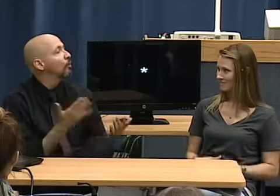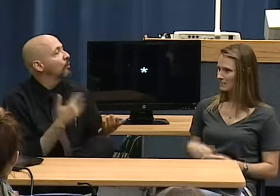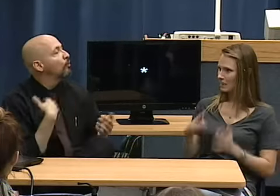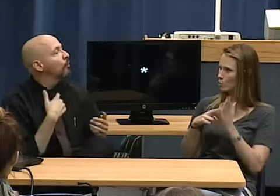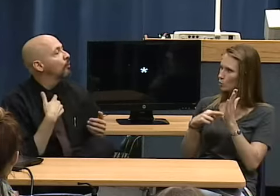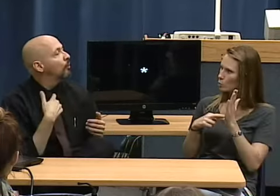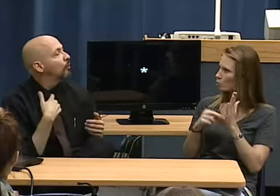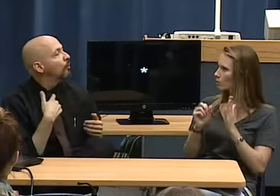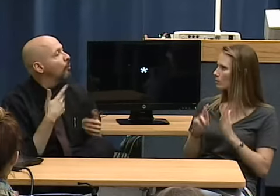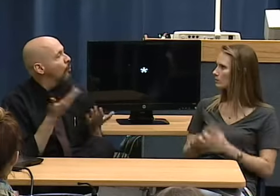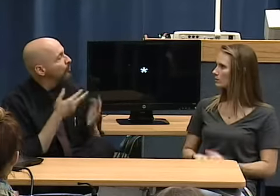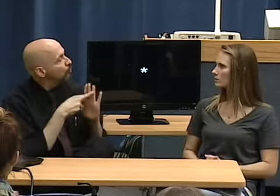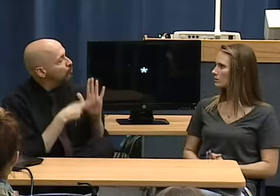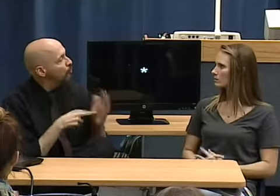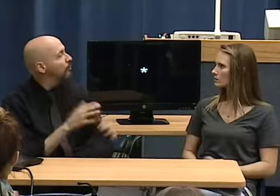What rule?